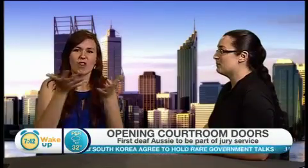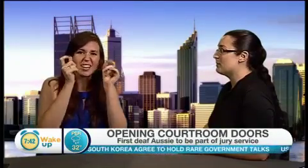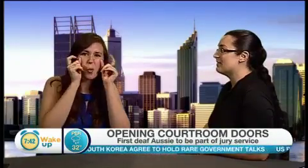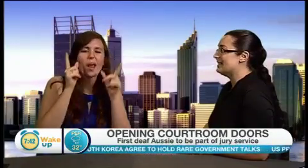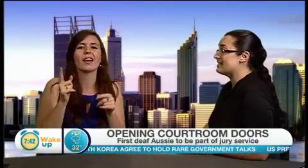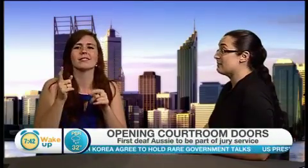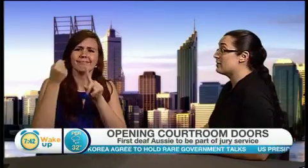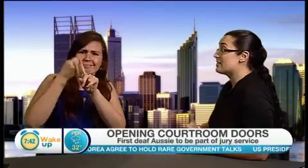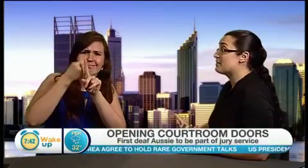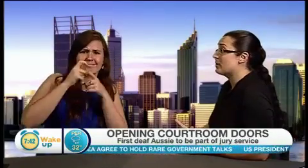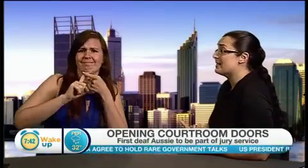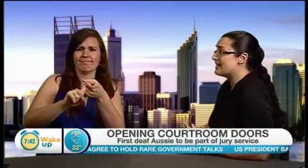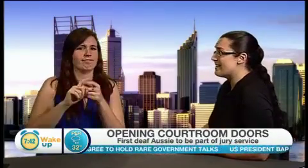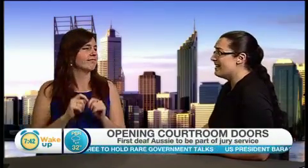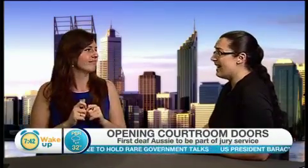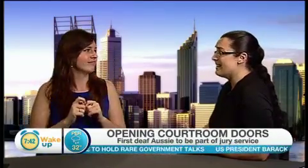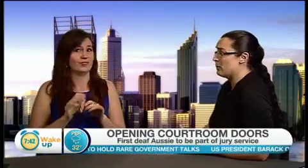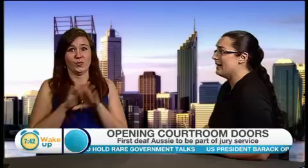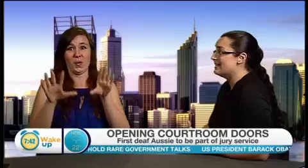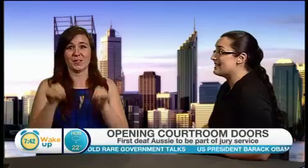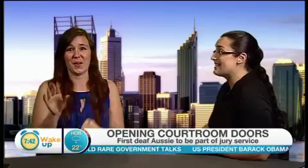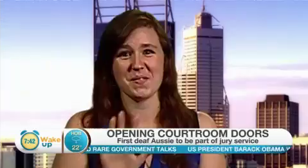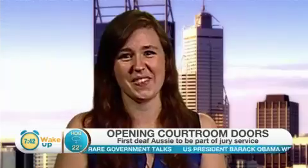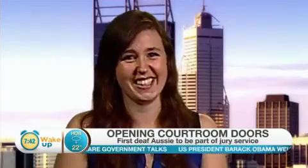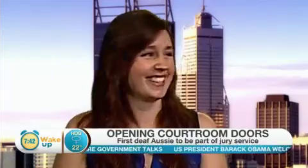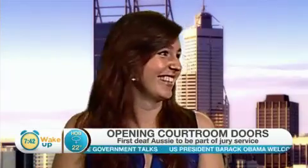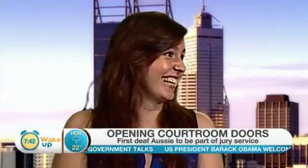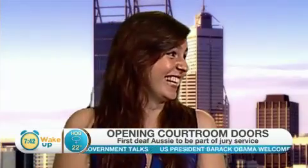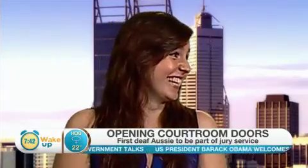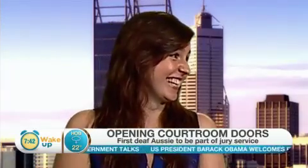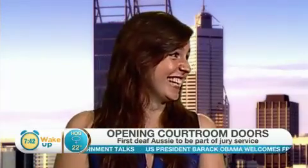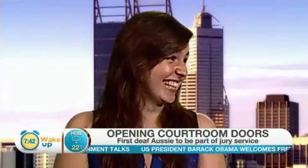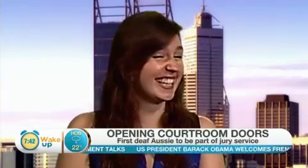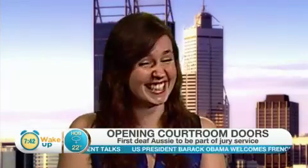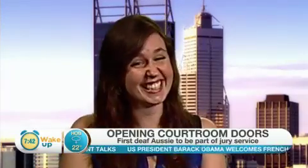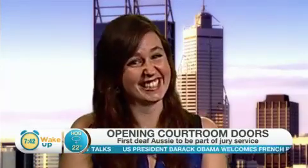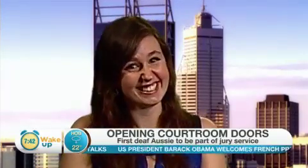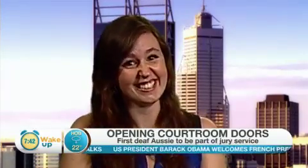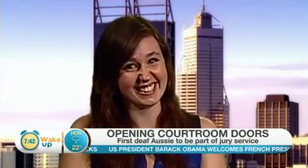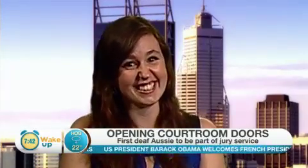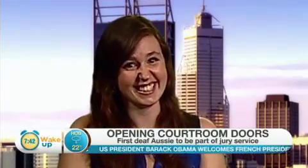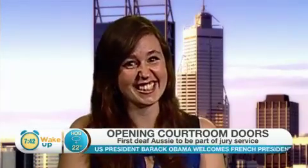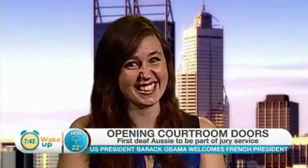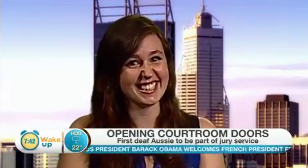we really need to focus on is working together and that awareness. And that never stops, really, that constant advocating.